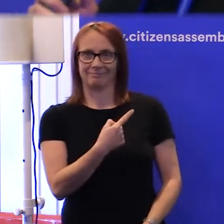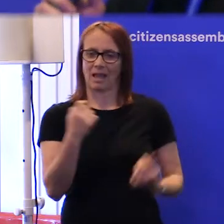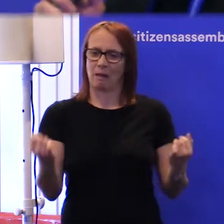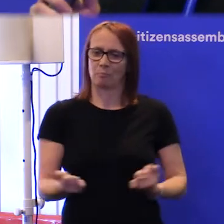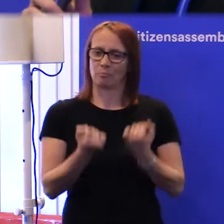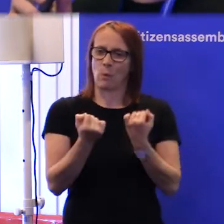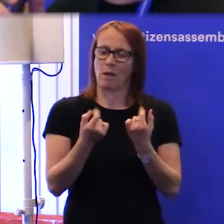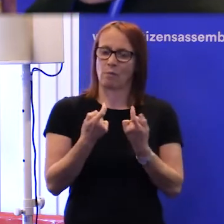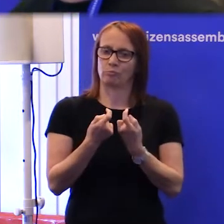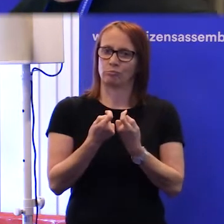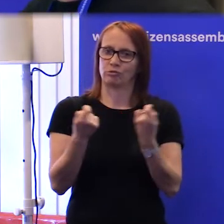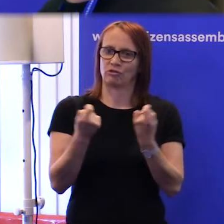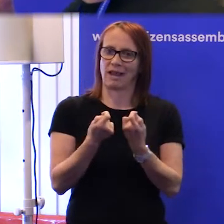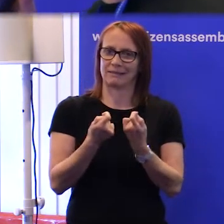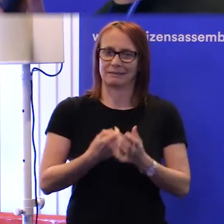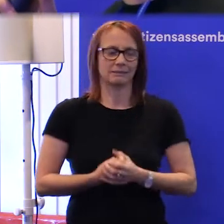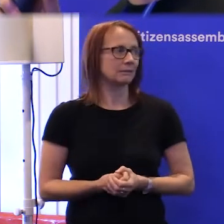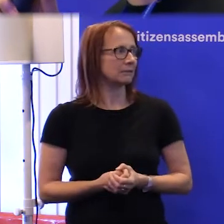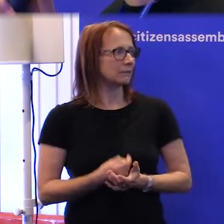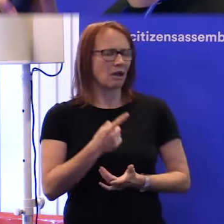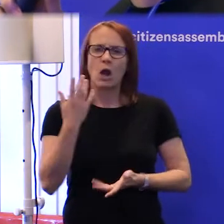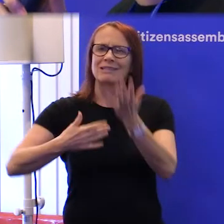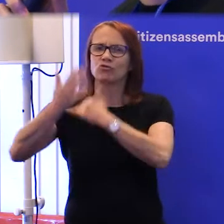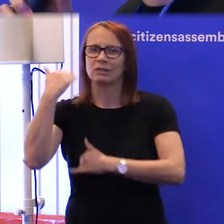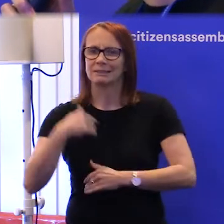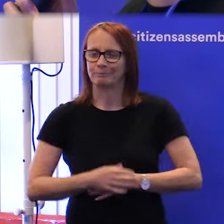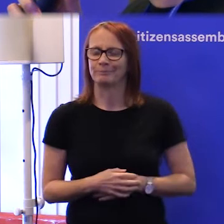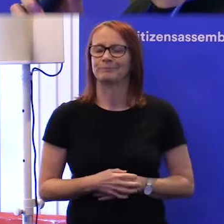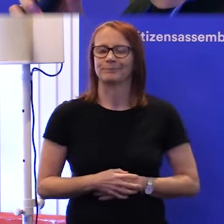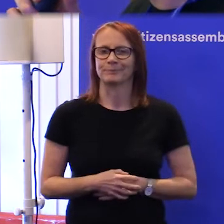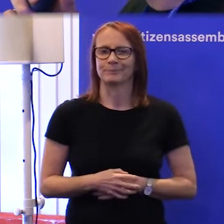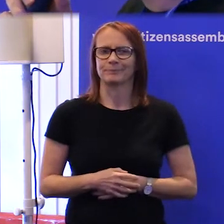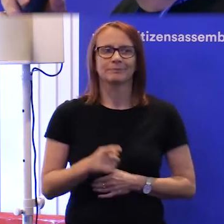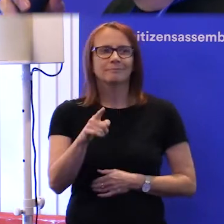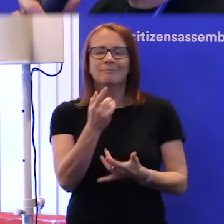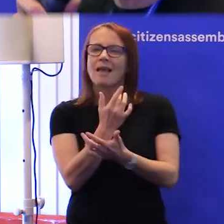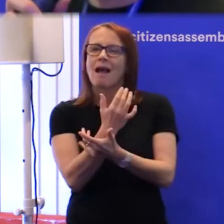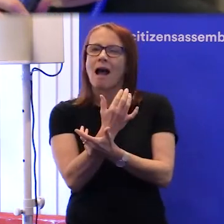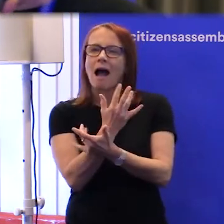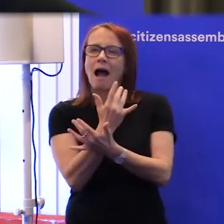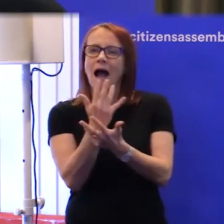and just a little bit of a history lesson how many people and this will be